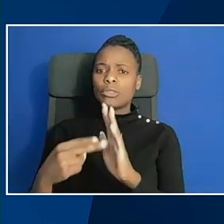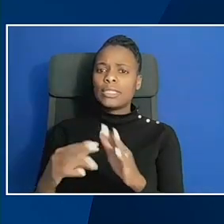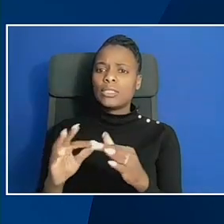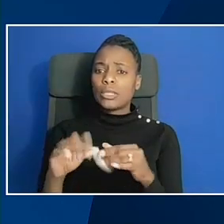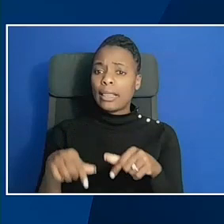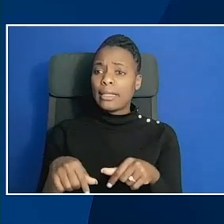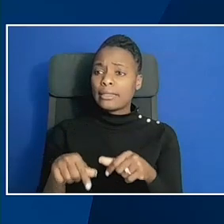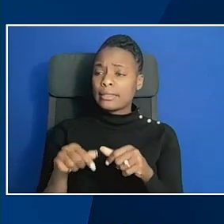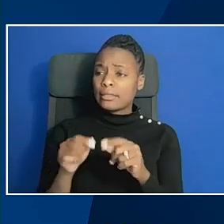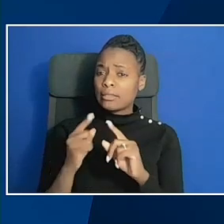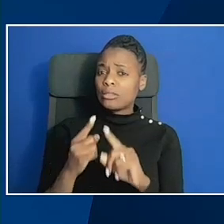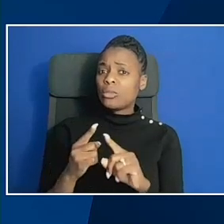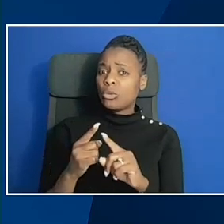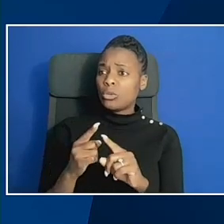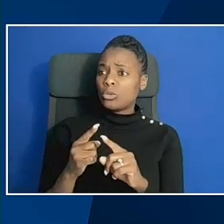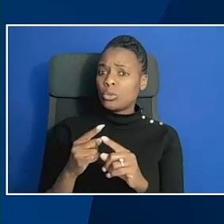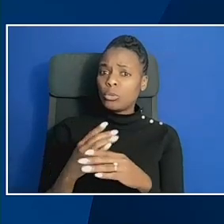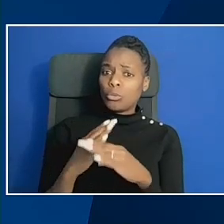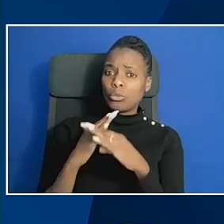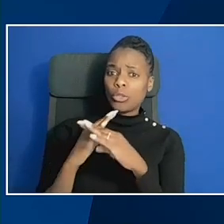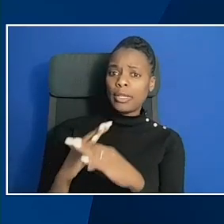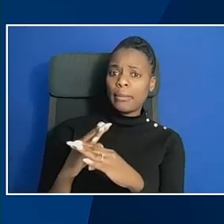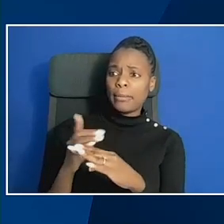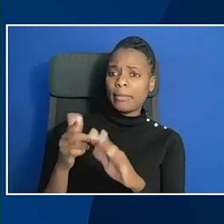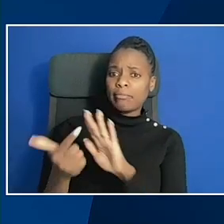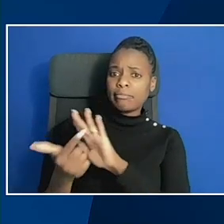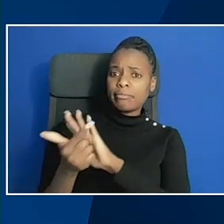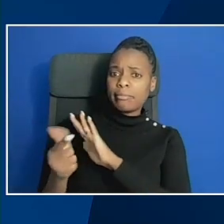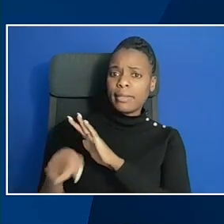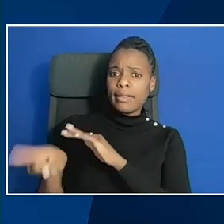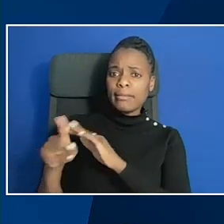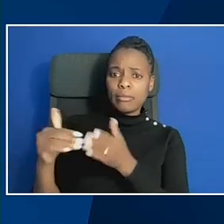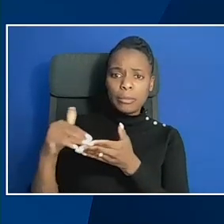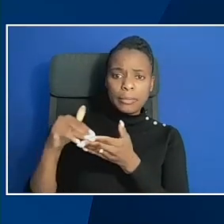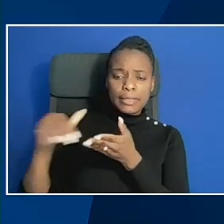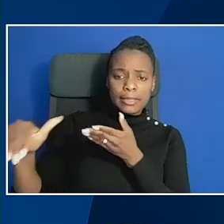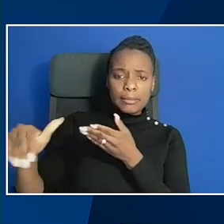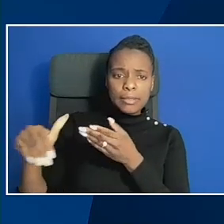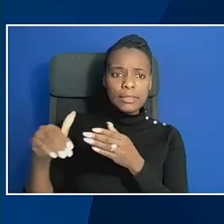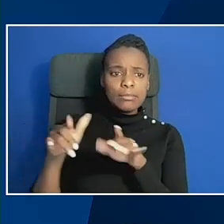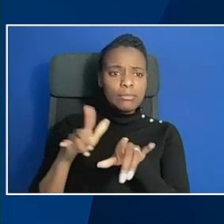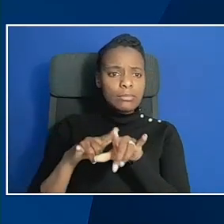from exempting, but that it still might do